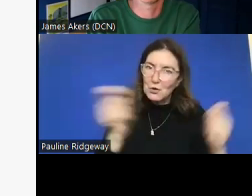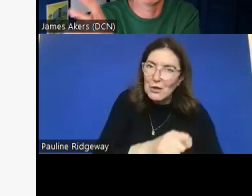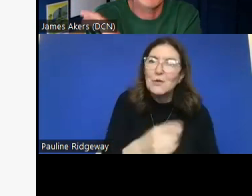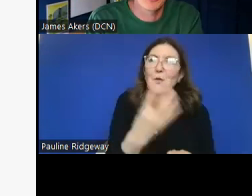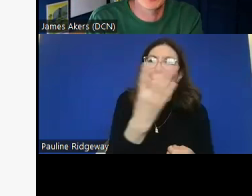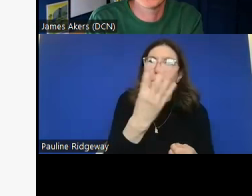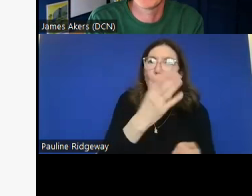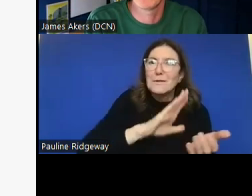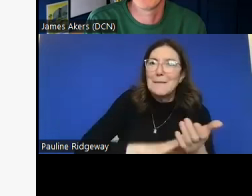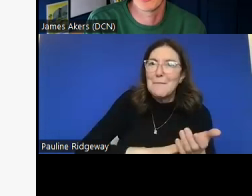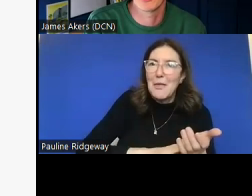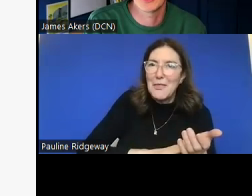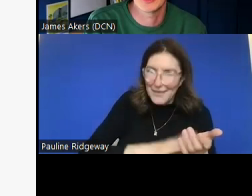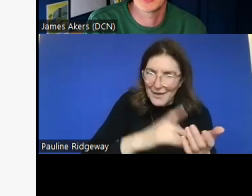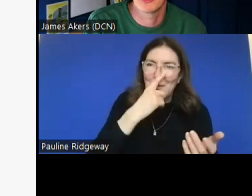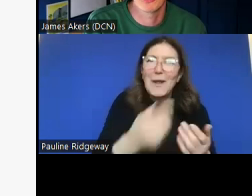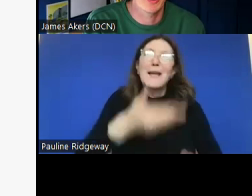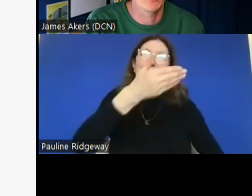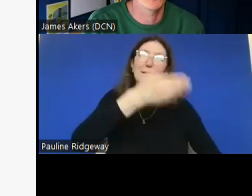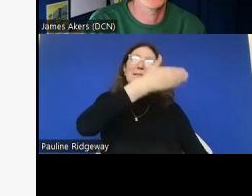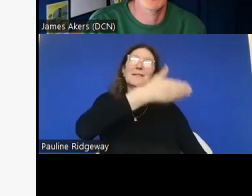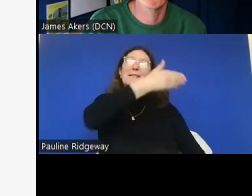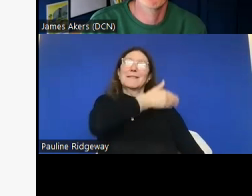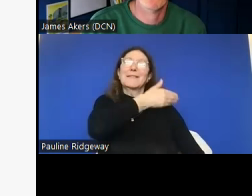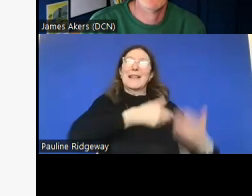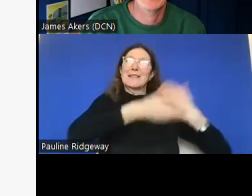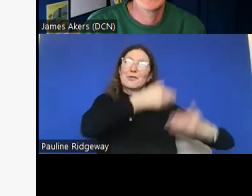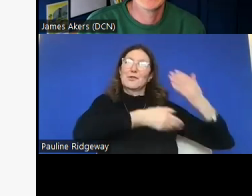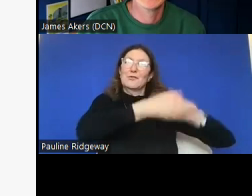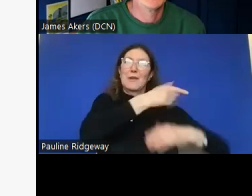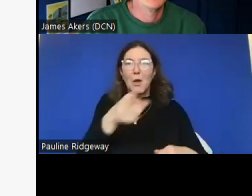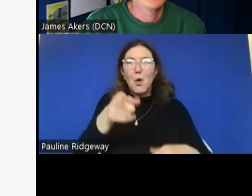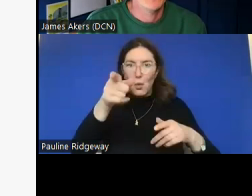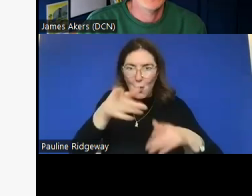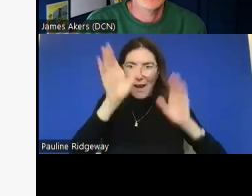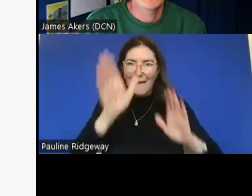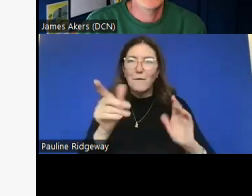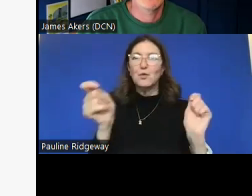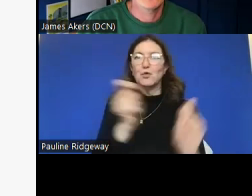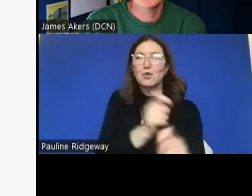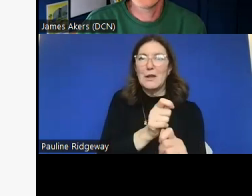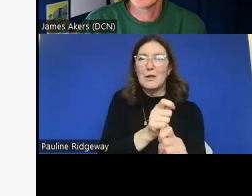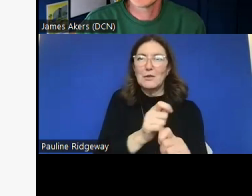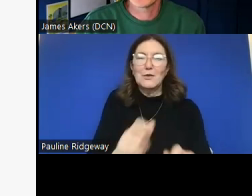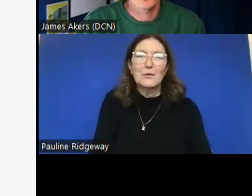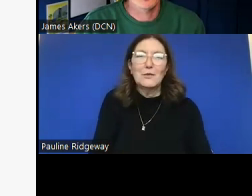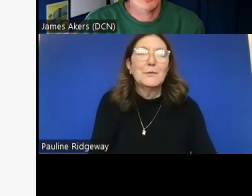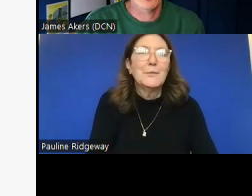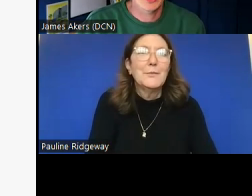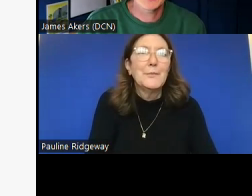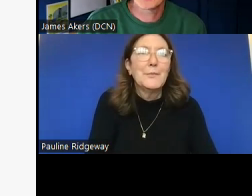You've got to look at those things for a bit longer as well. There are also things called product links